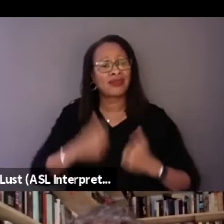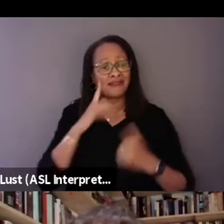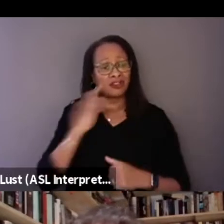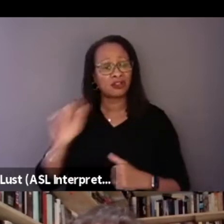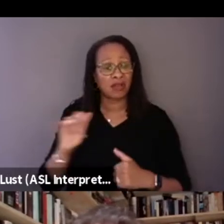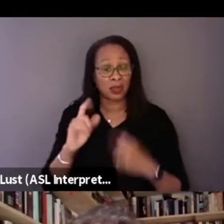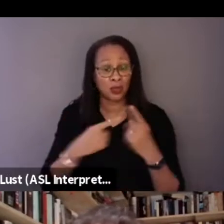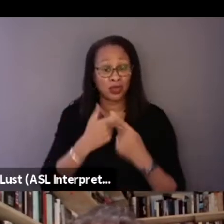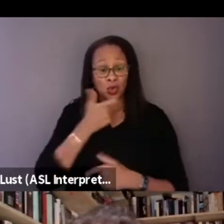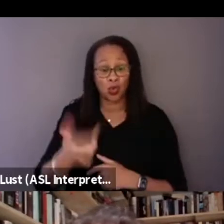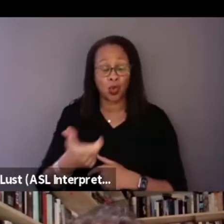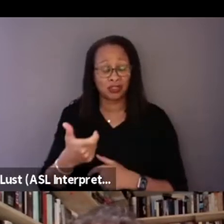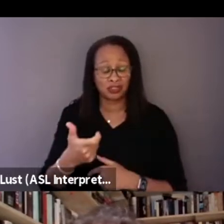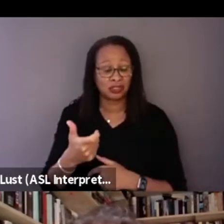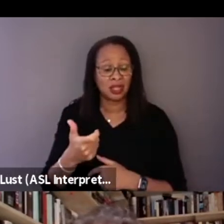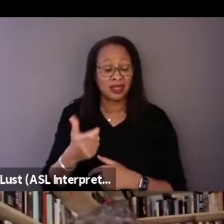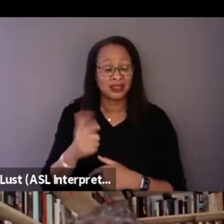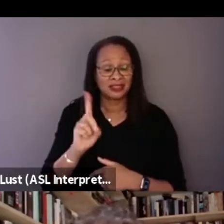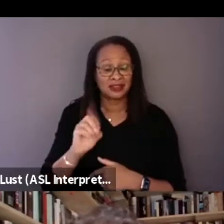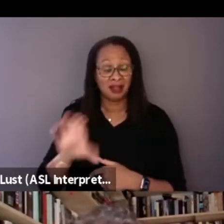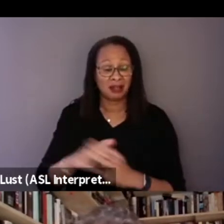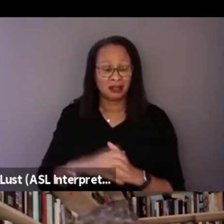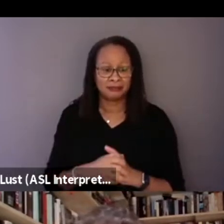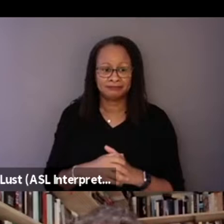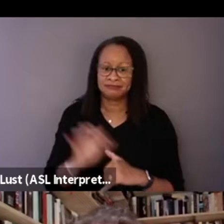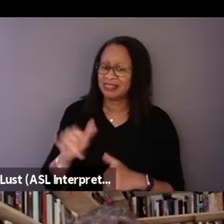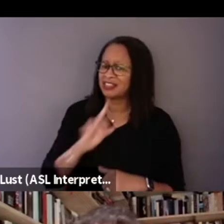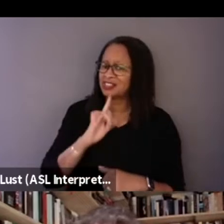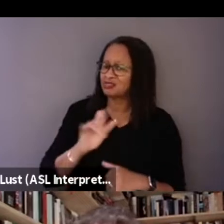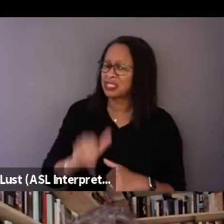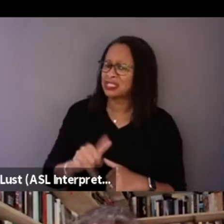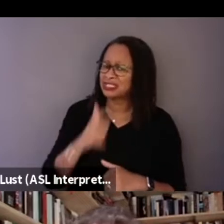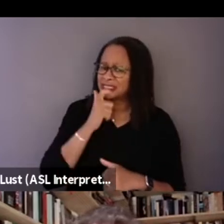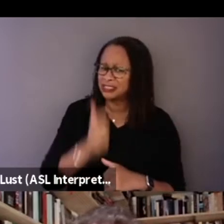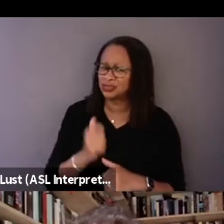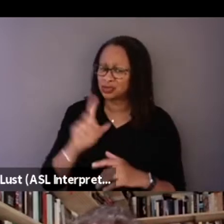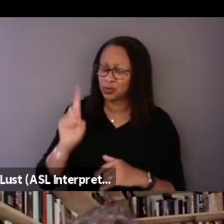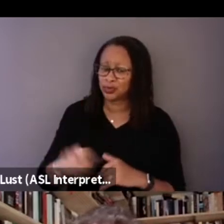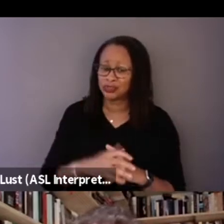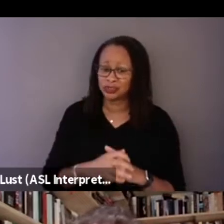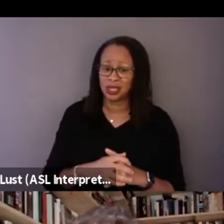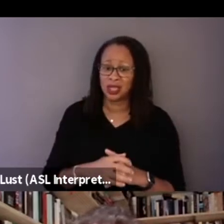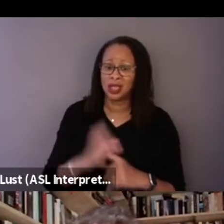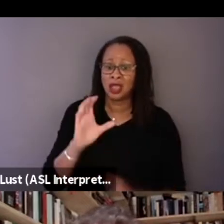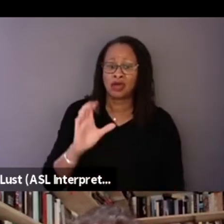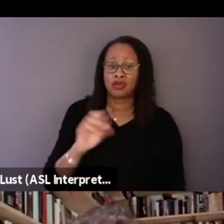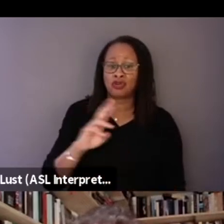That's a really interesting question. I think that both Carl and I got an especially generous edit,